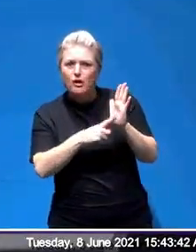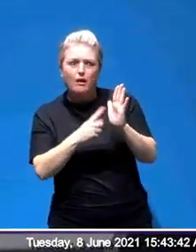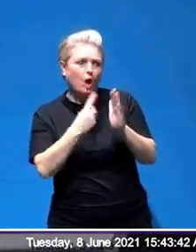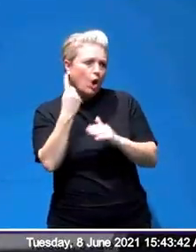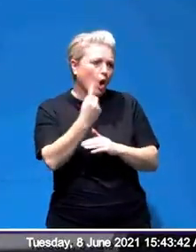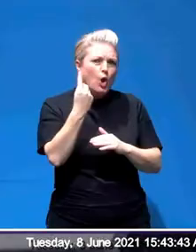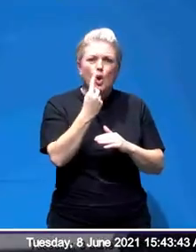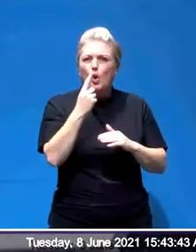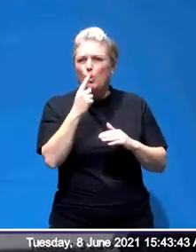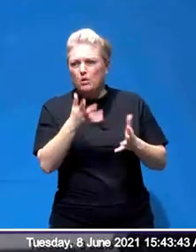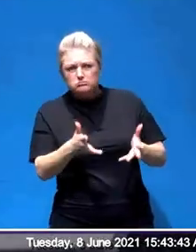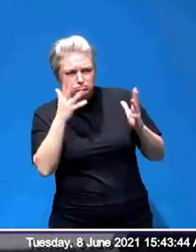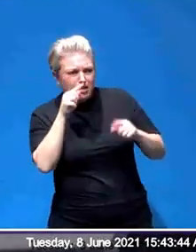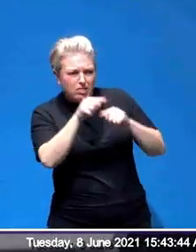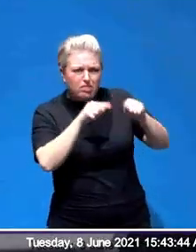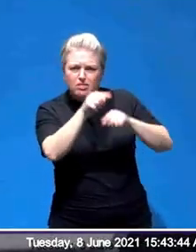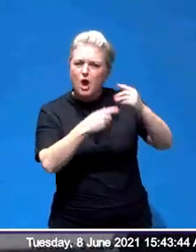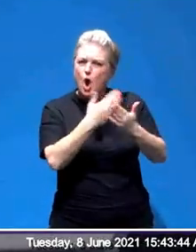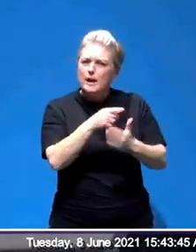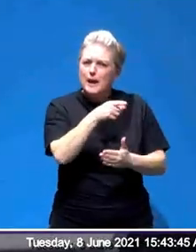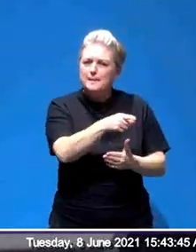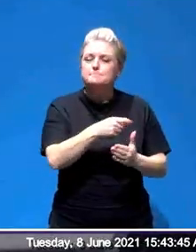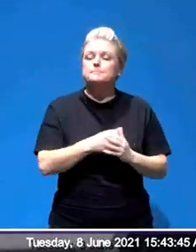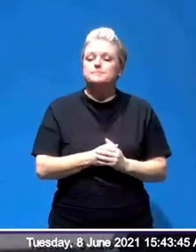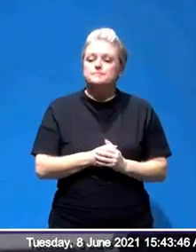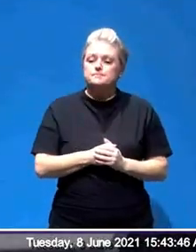it's completely heartbreaking to even think that anyone would write such a